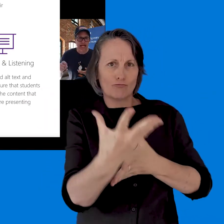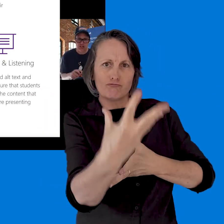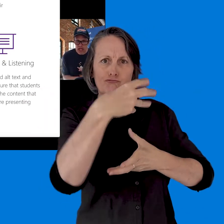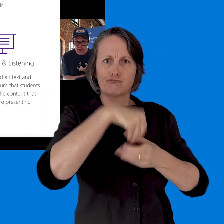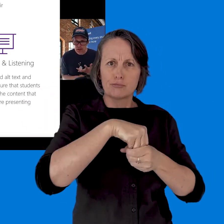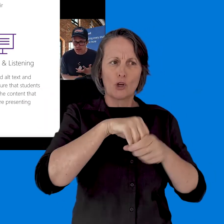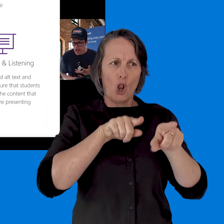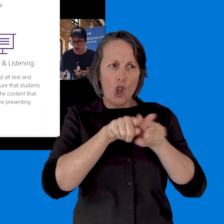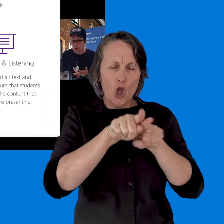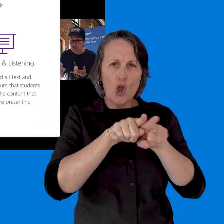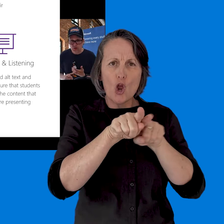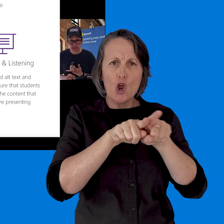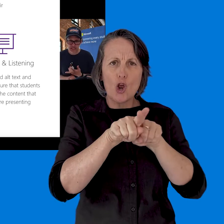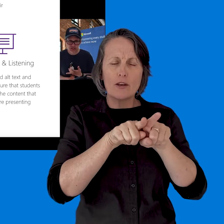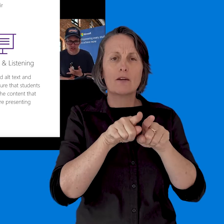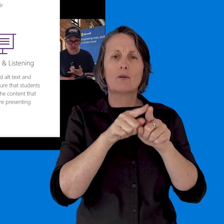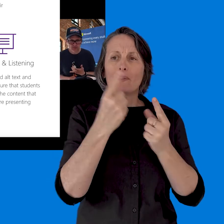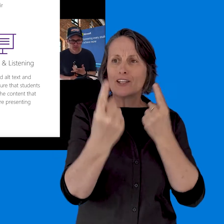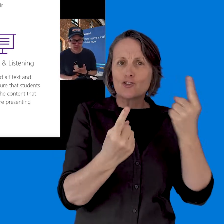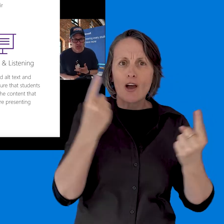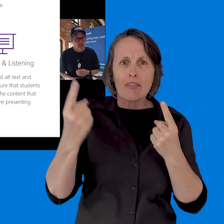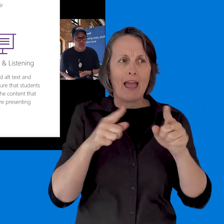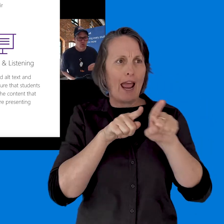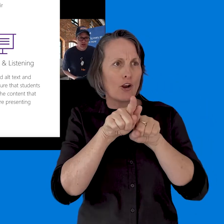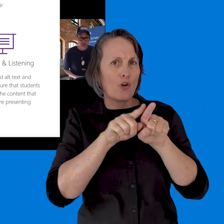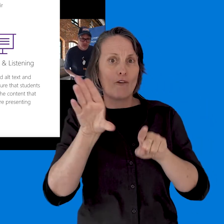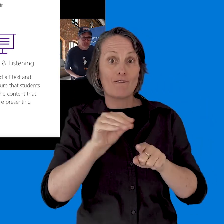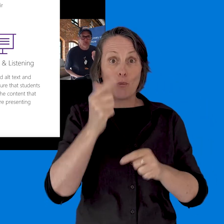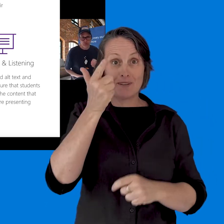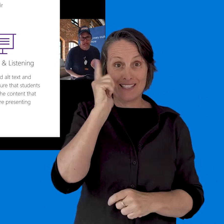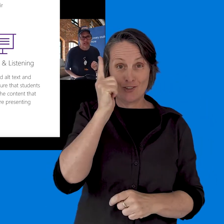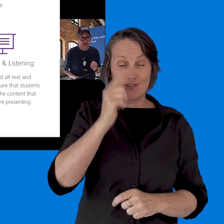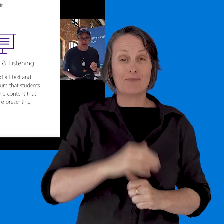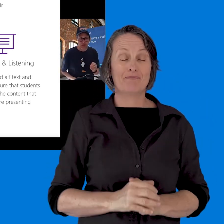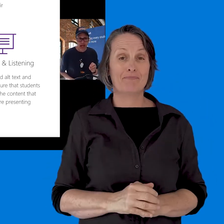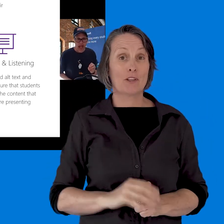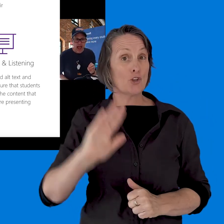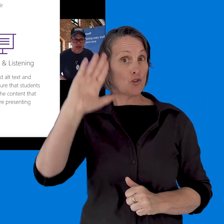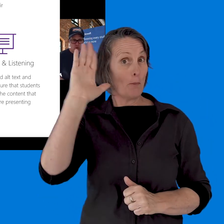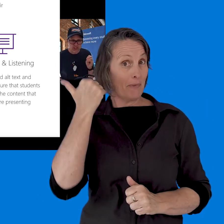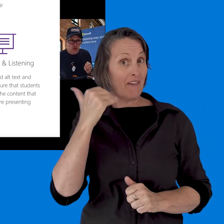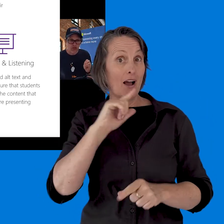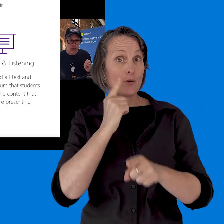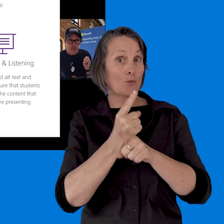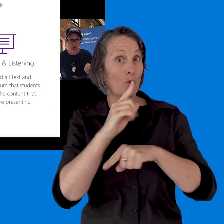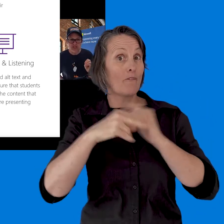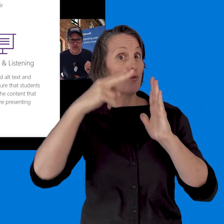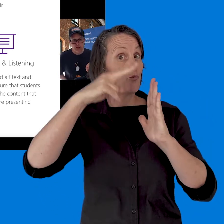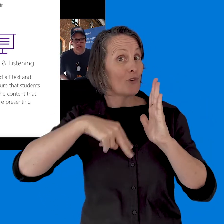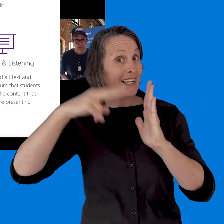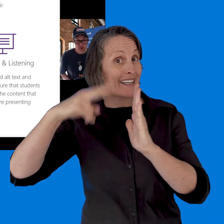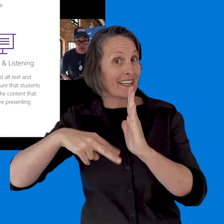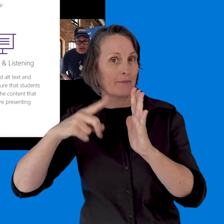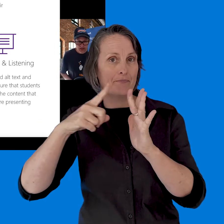each other, and also their teachers. So we've looked at reading and we saw that immersive reader provided